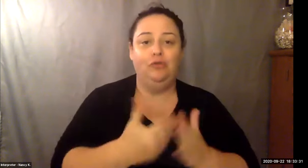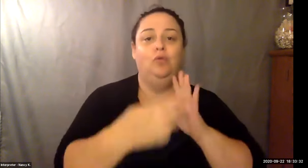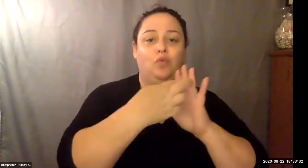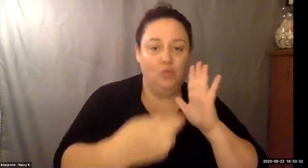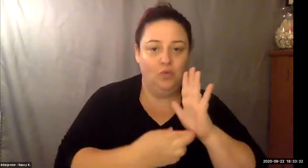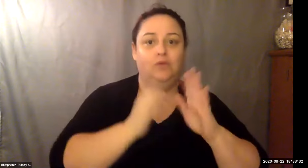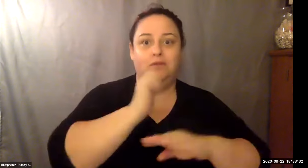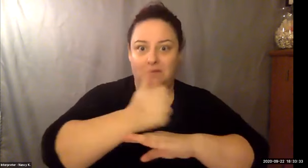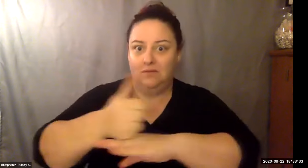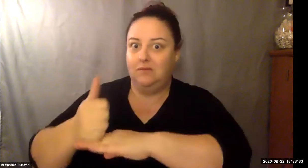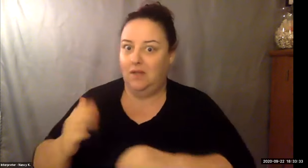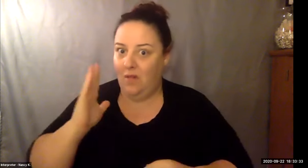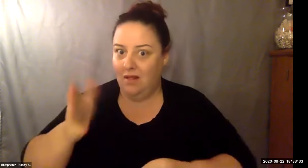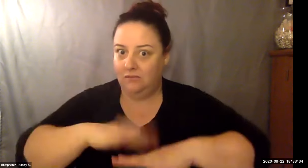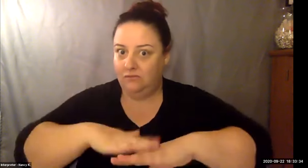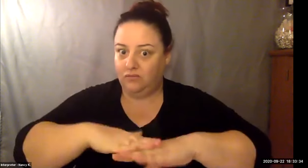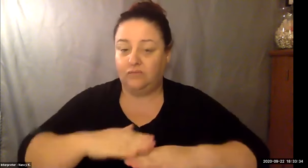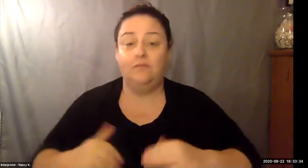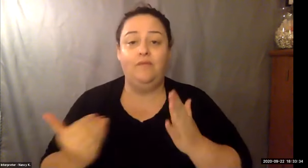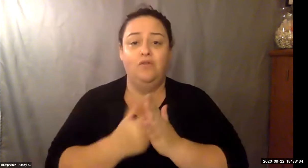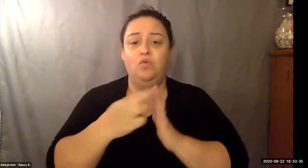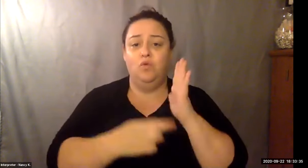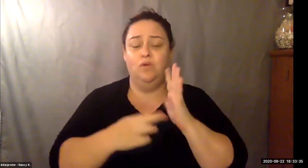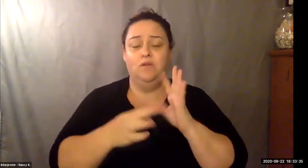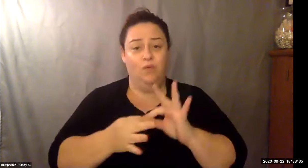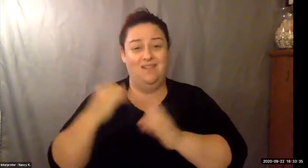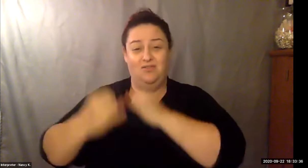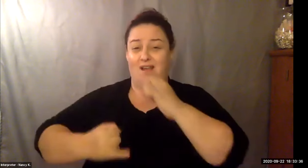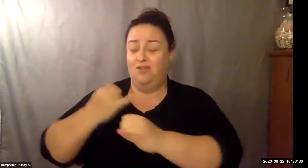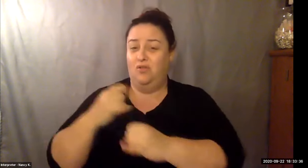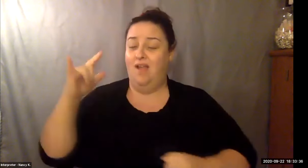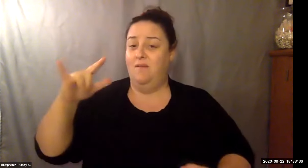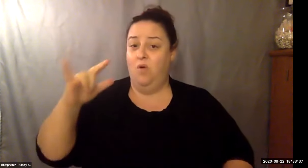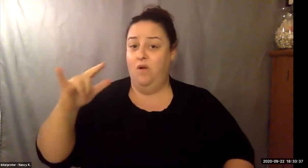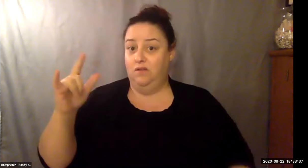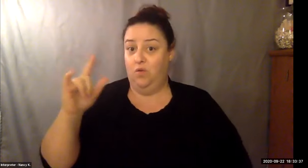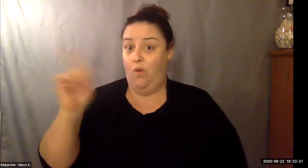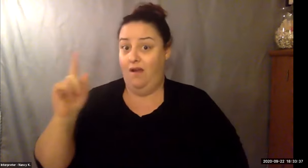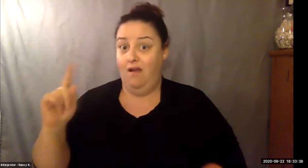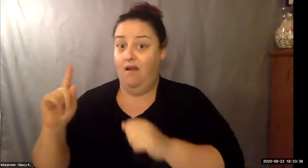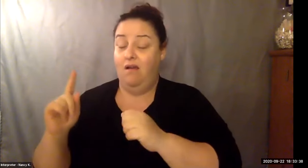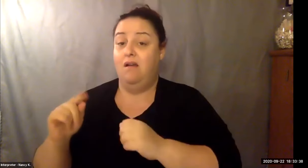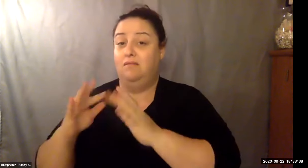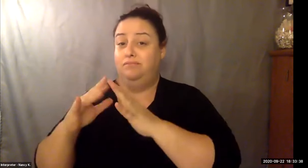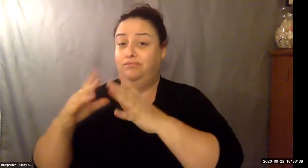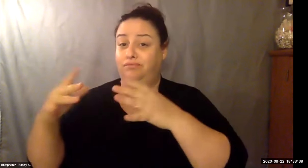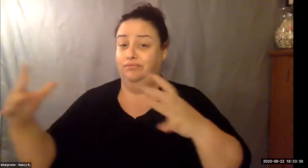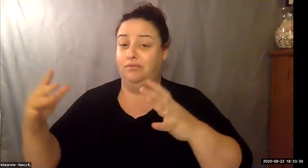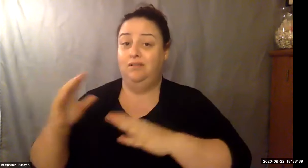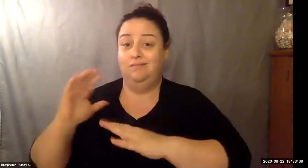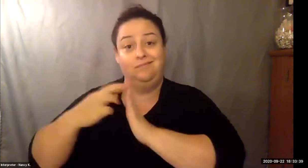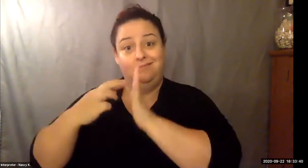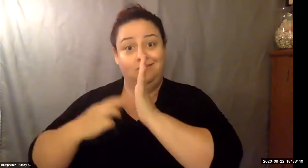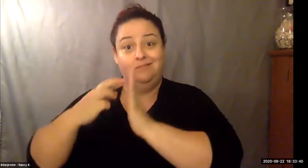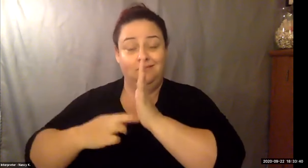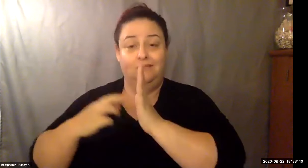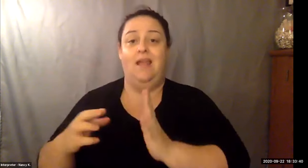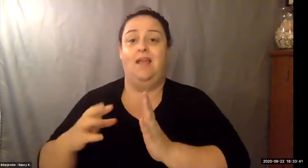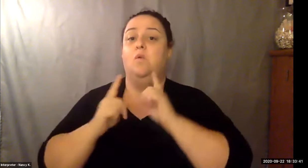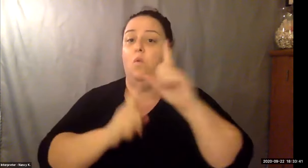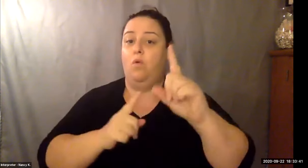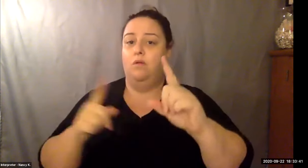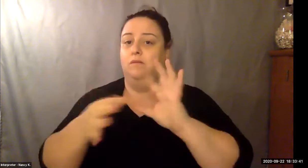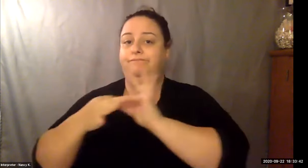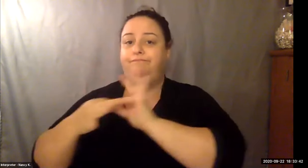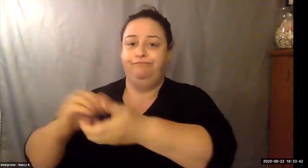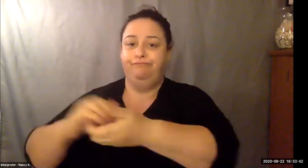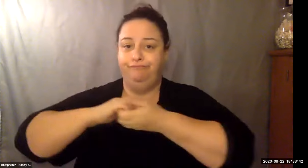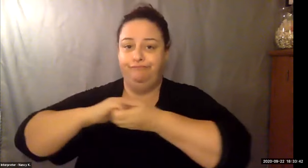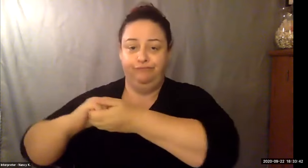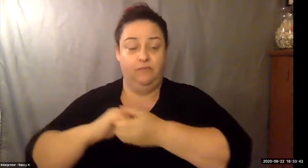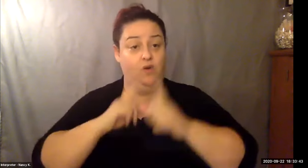Keith Wolling: Down in Peru. So you get to me quite a lot of different people in the world is quite unique. But Scott itself. I will tell you formed back in 1932